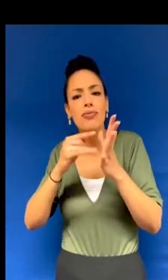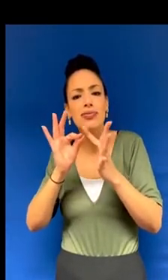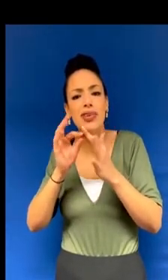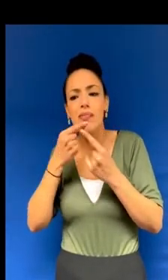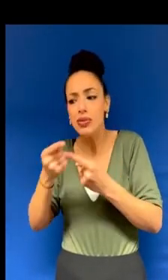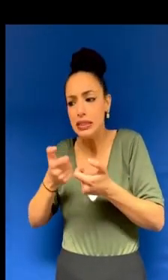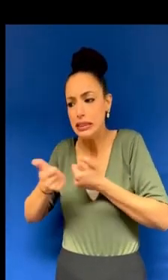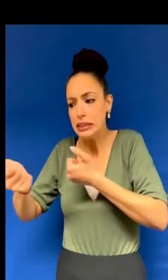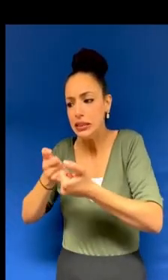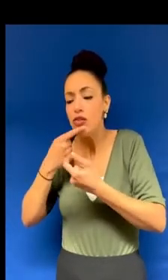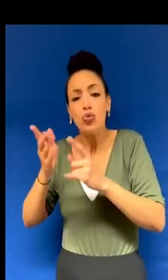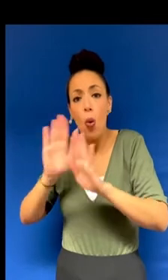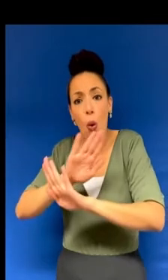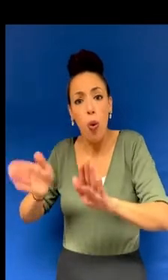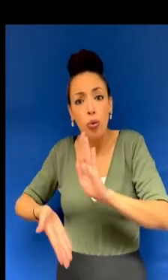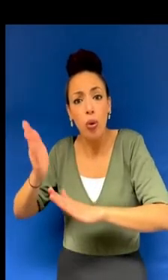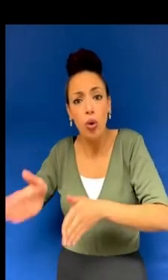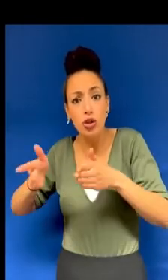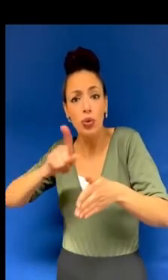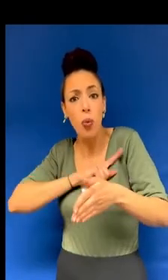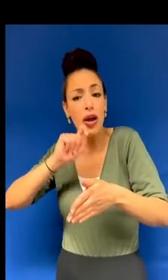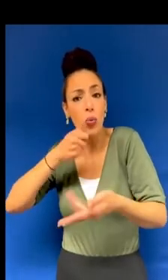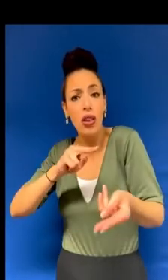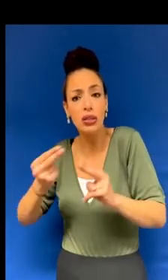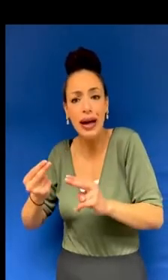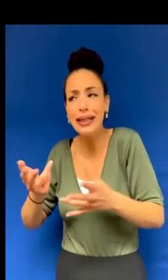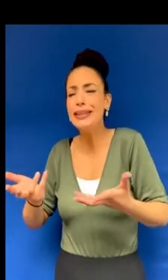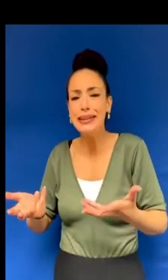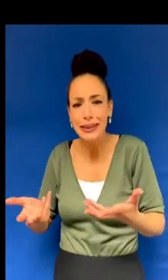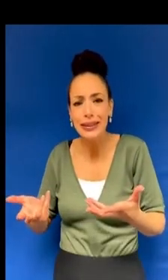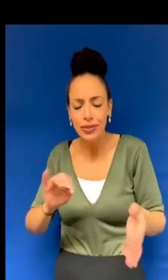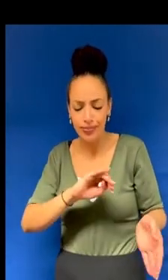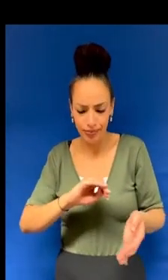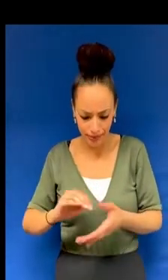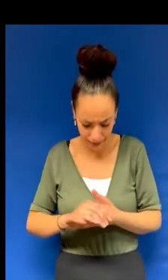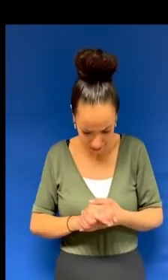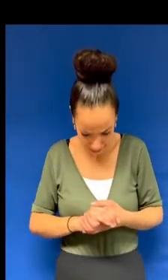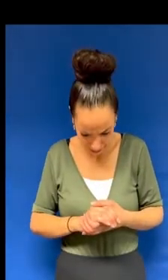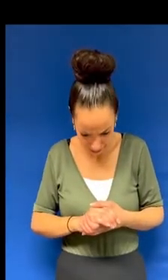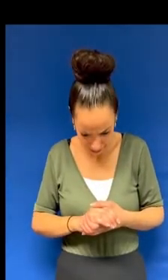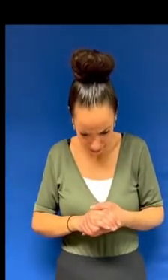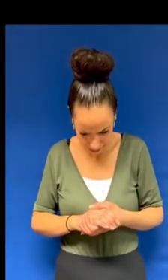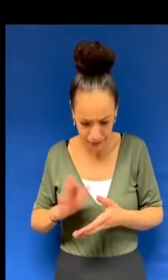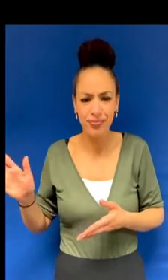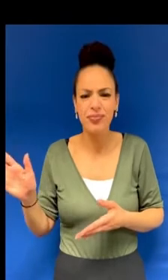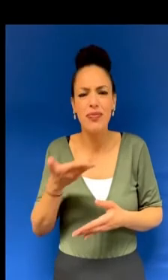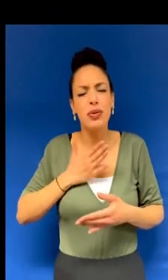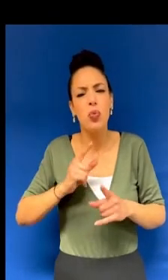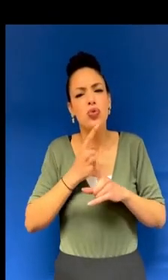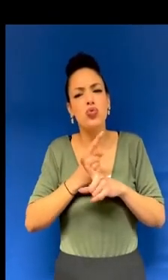through friends and families, because they're kind of telling each other and messaging each other on WhatsApp, "Whatever you do, don't go into hospital because you will end up dying."